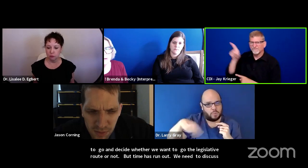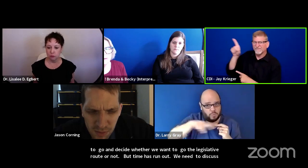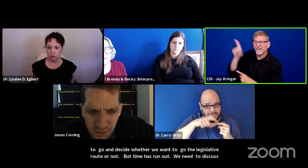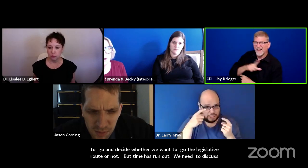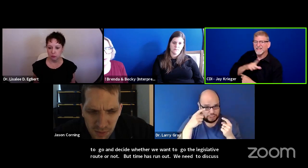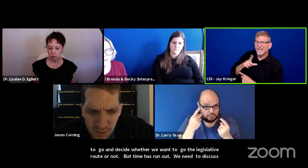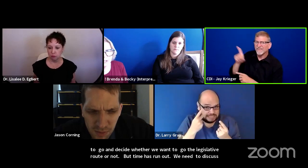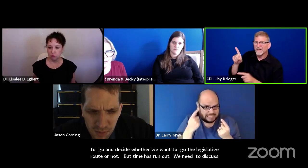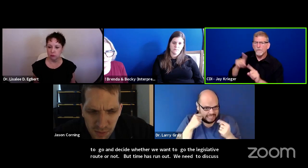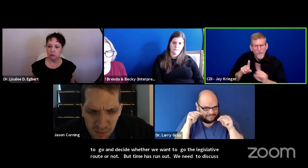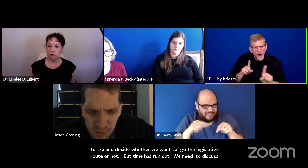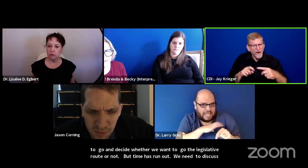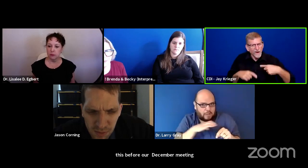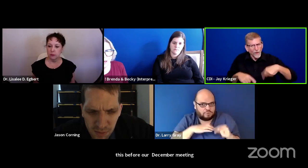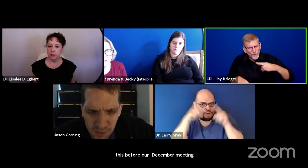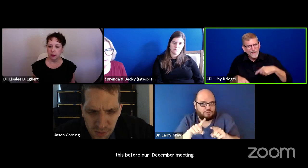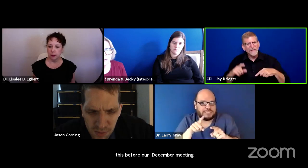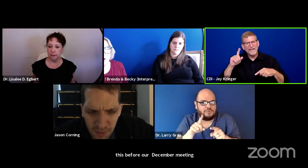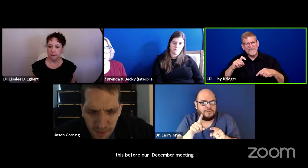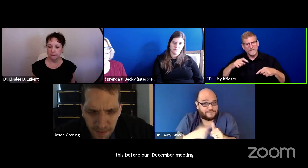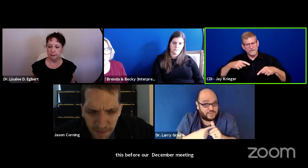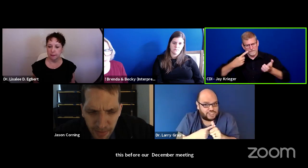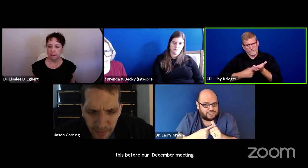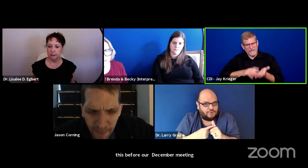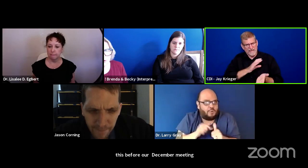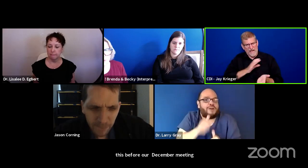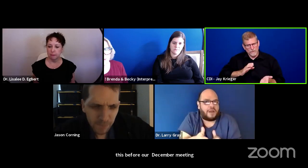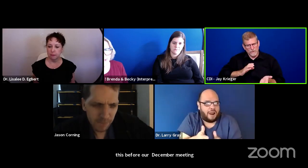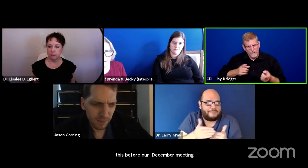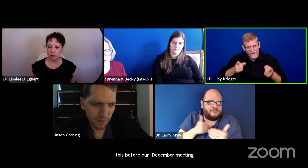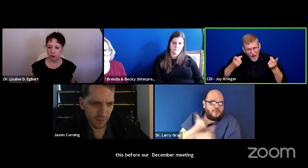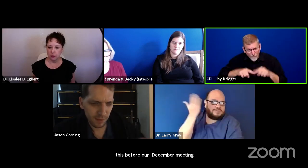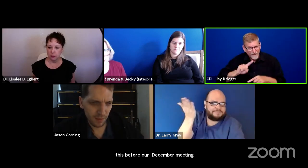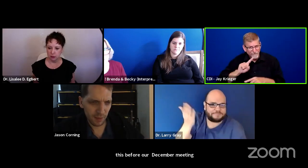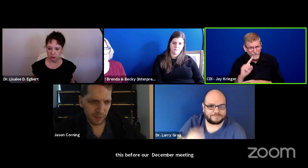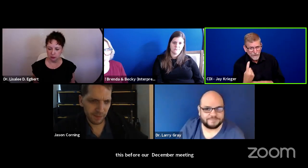I agree going legislative route is fine, but we need to make sure that the council agrees